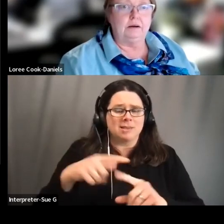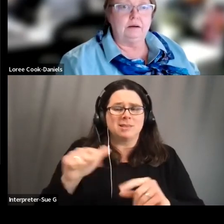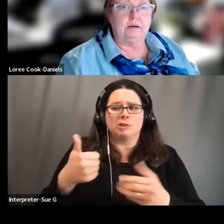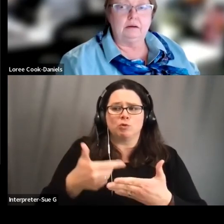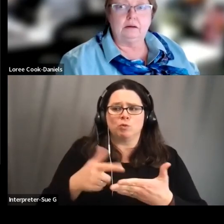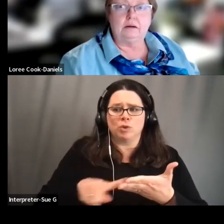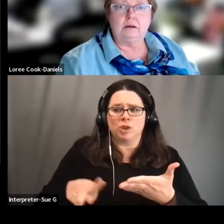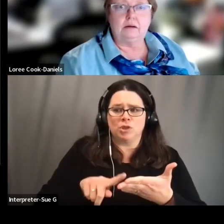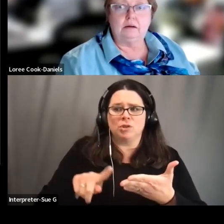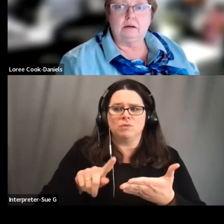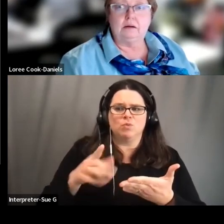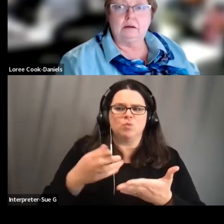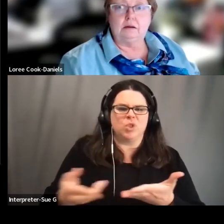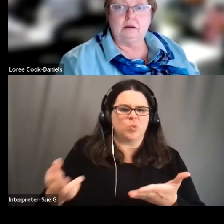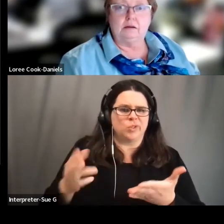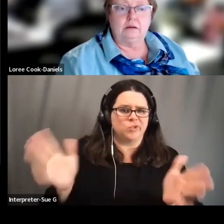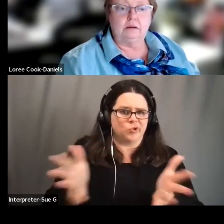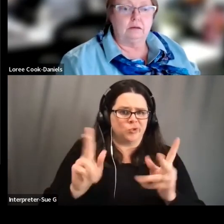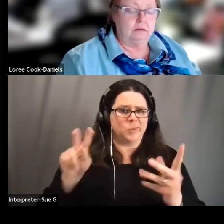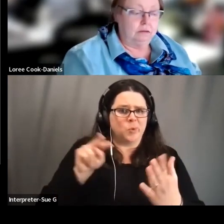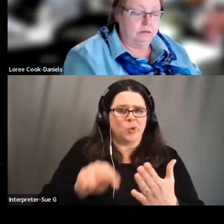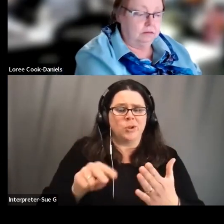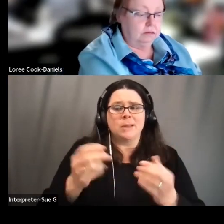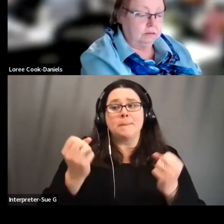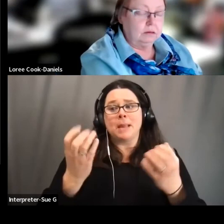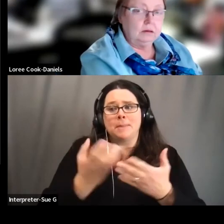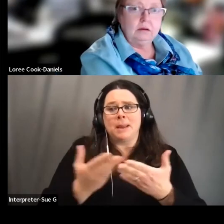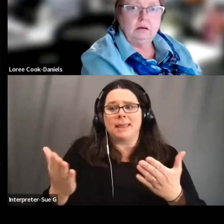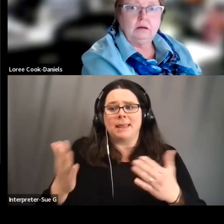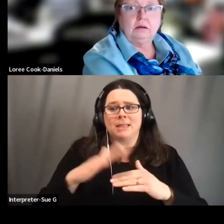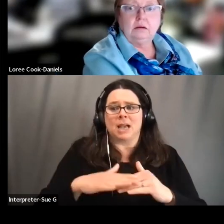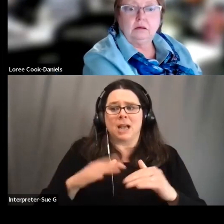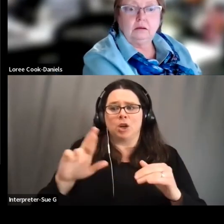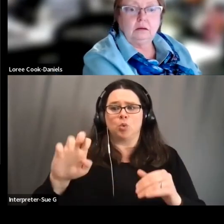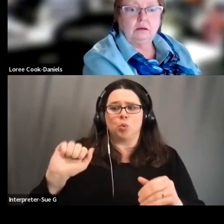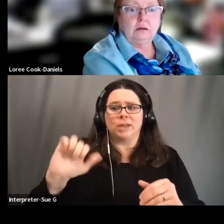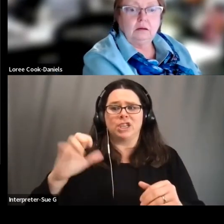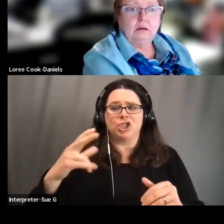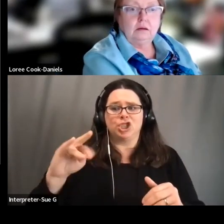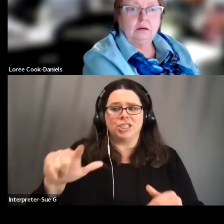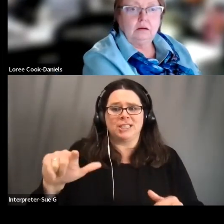to look at. There are many things that are on the ReachingVictims.org website.